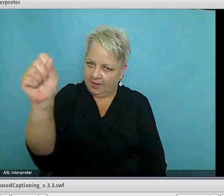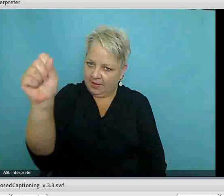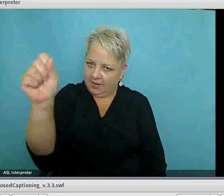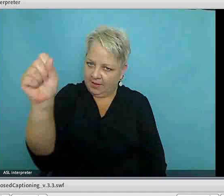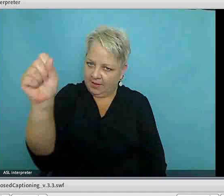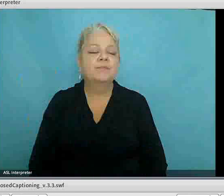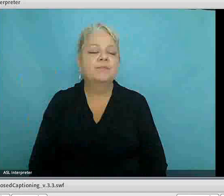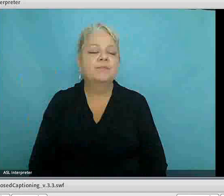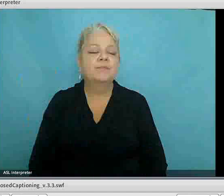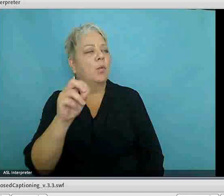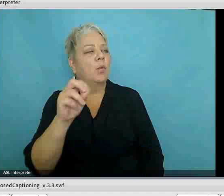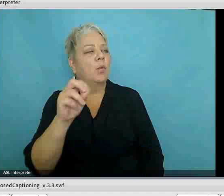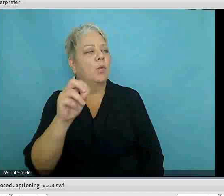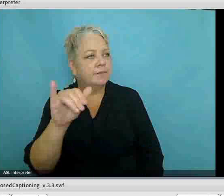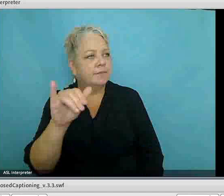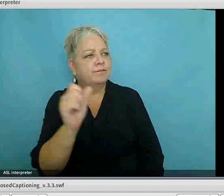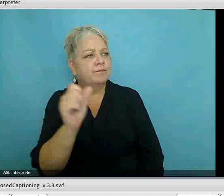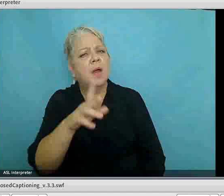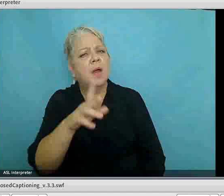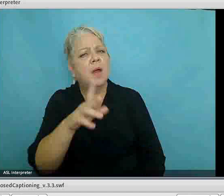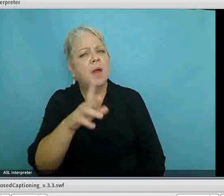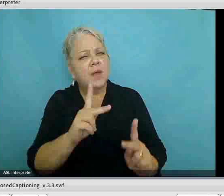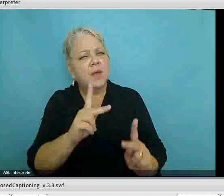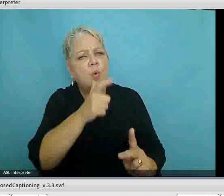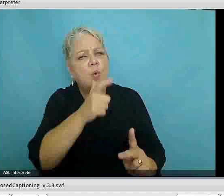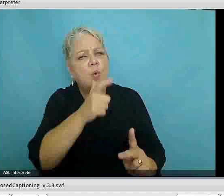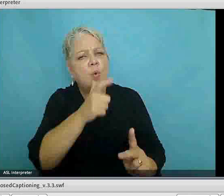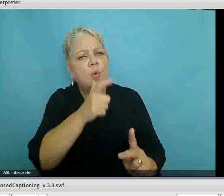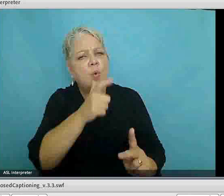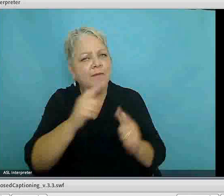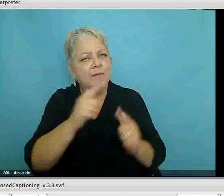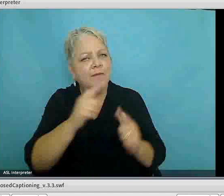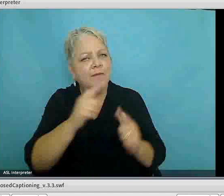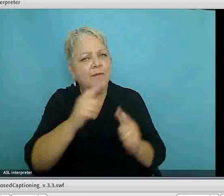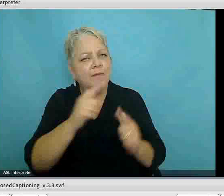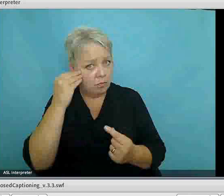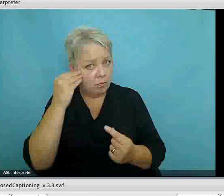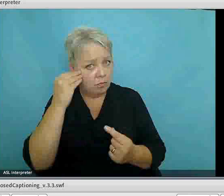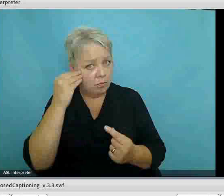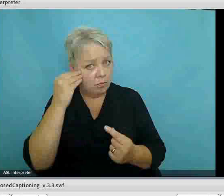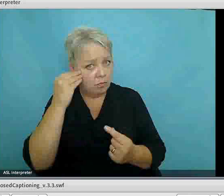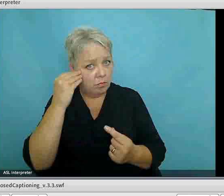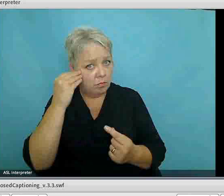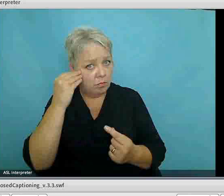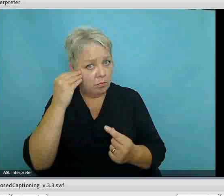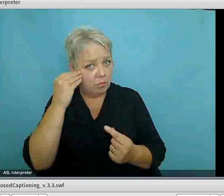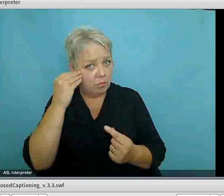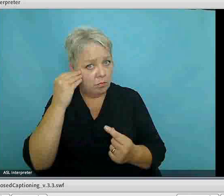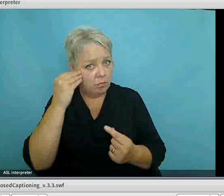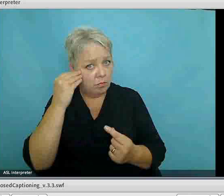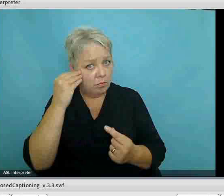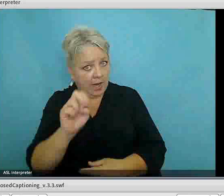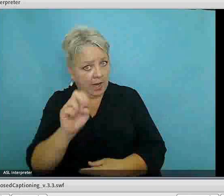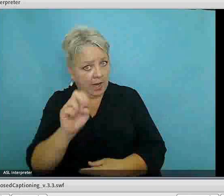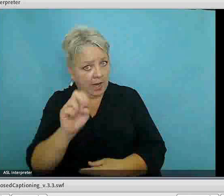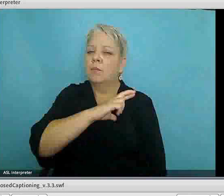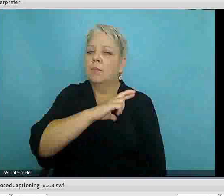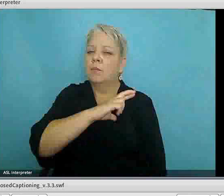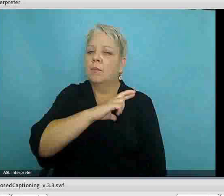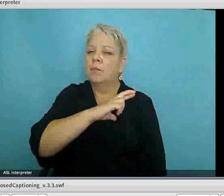Well, I guess I will put it this way.